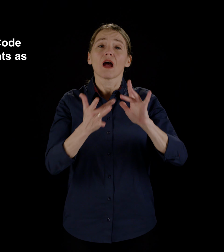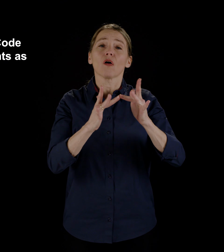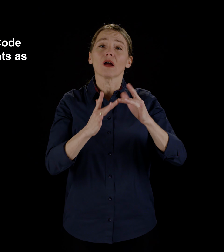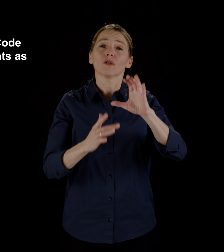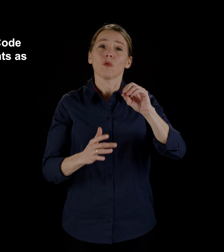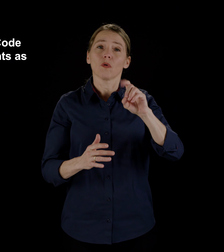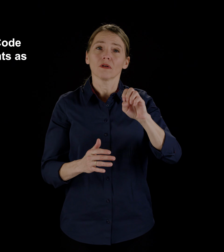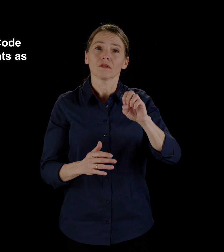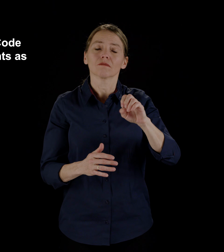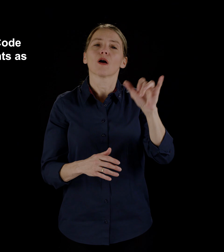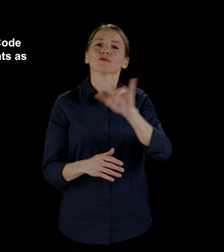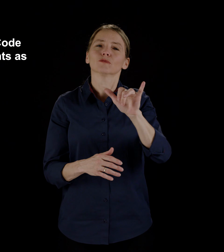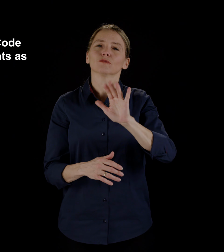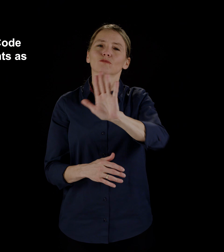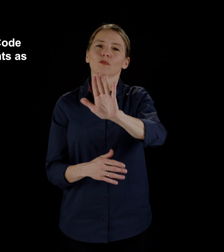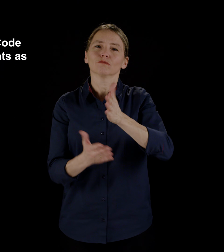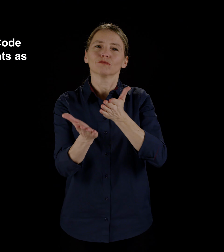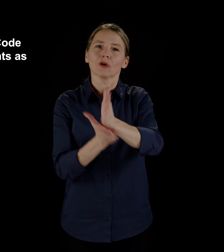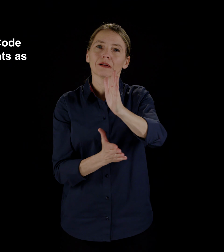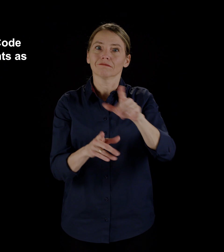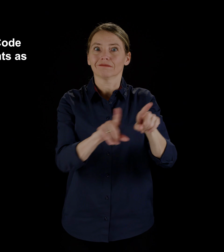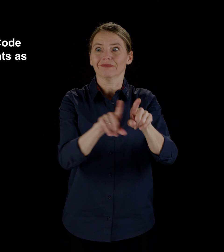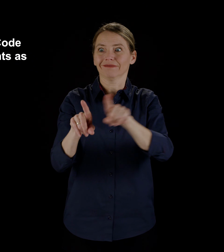The Internet Code and Your Rights as a Customer